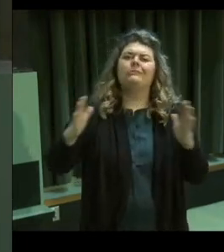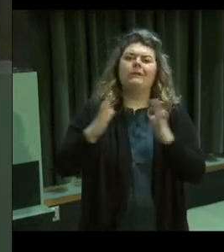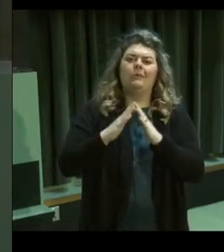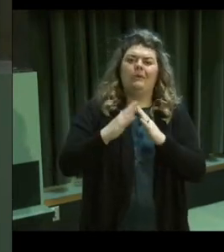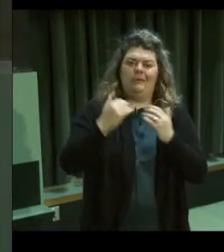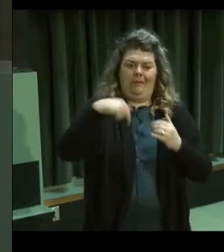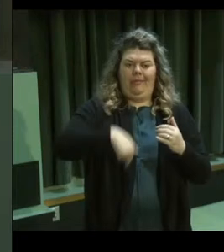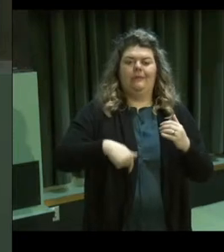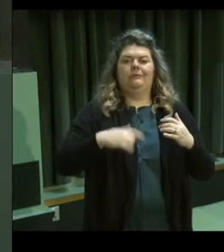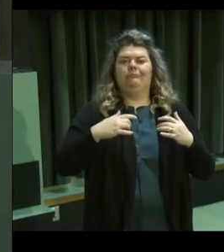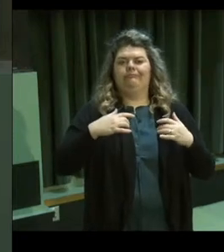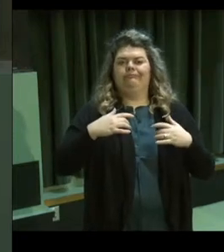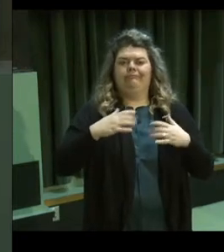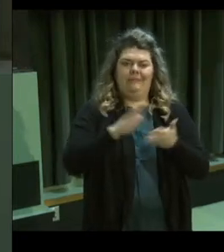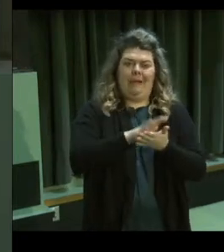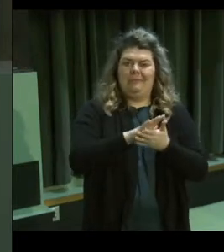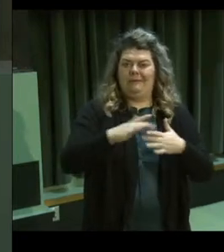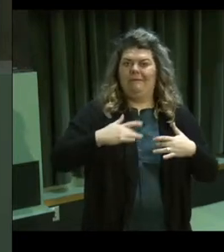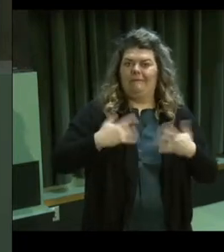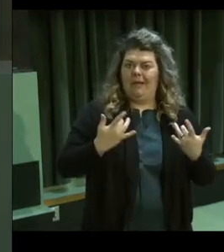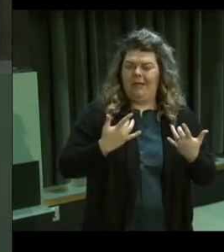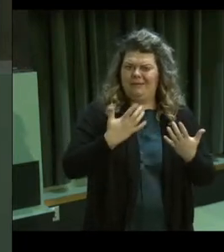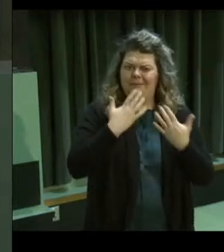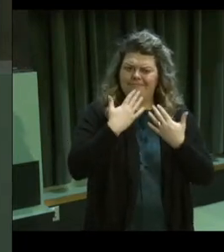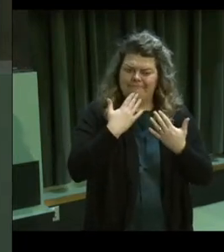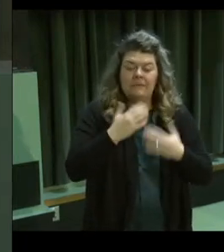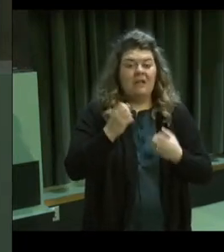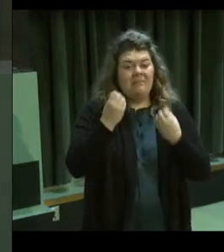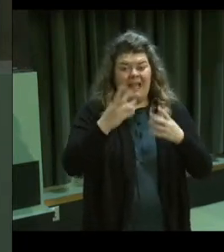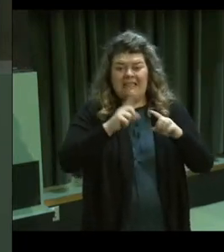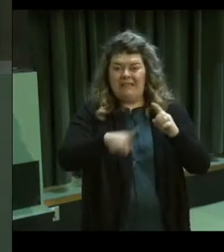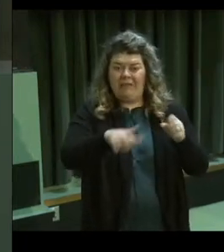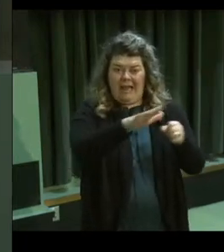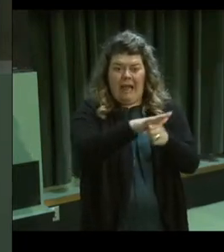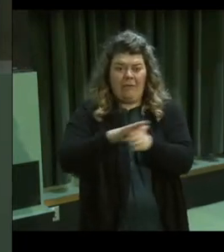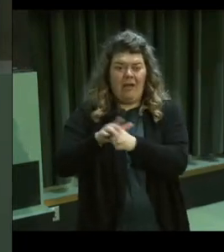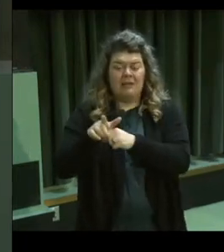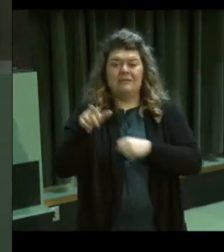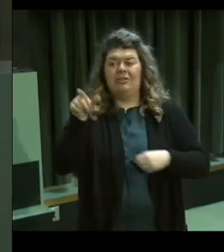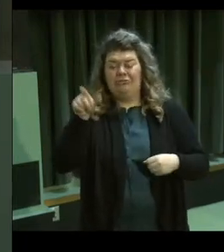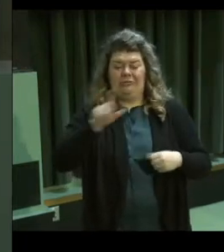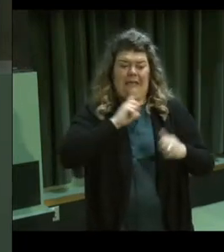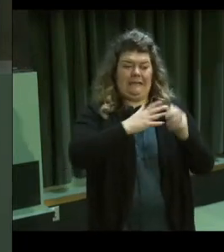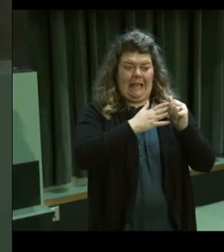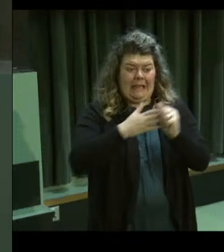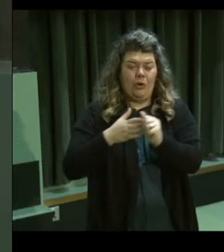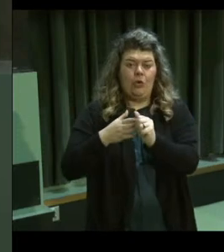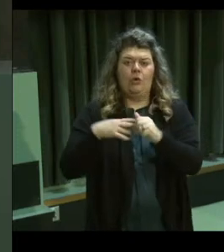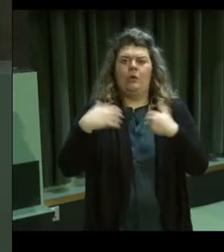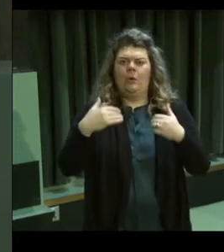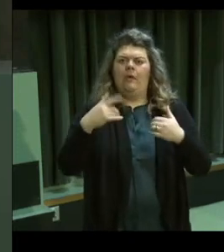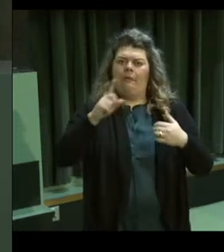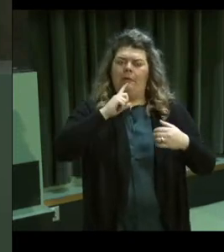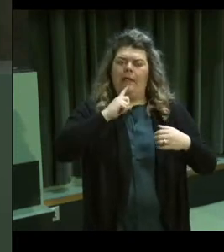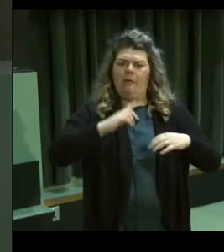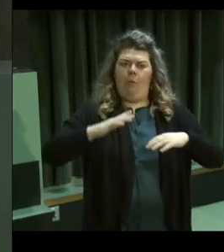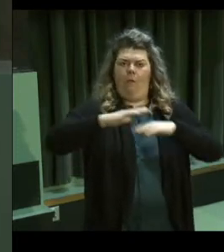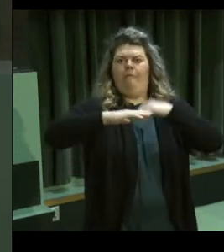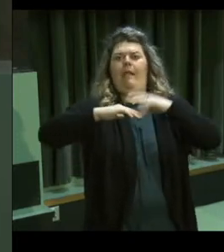broader community in this campus event, many of the areas where Christine has shown leadership